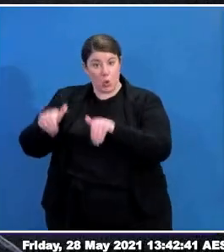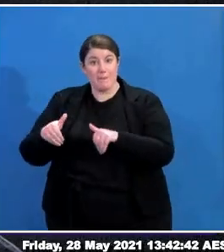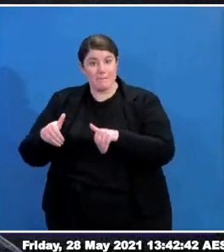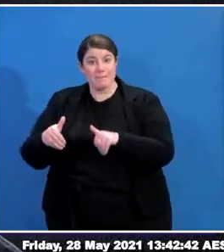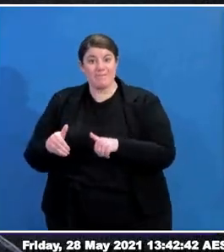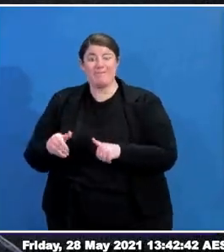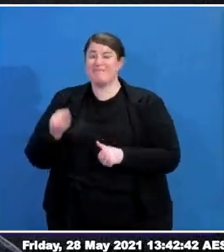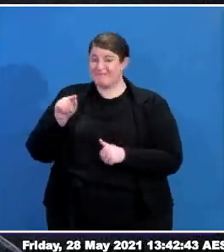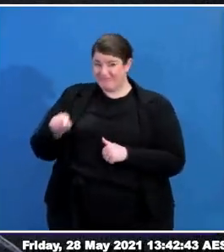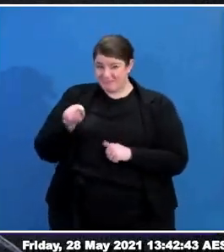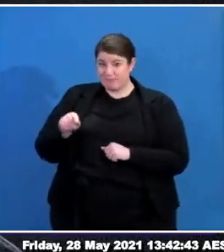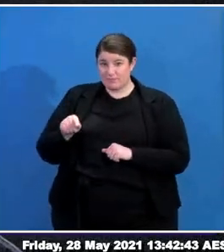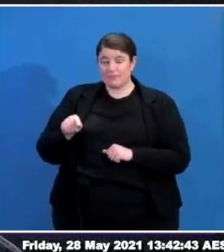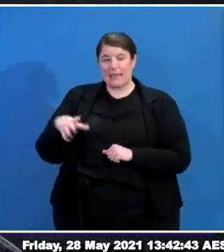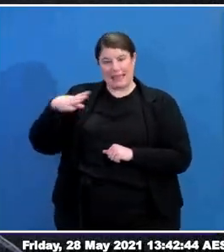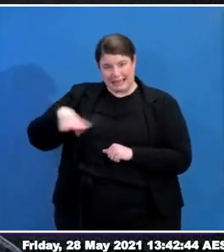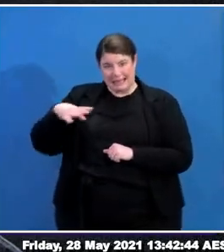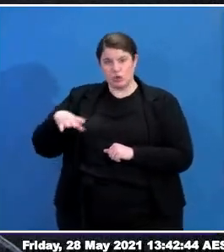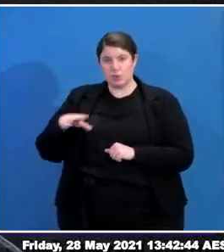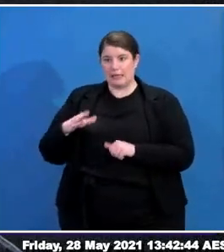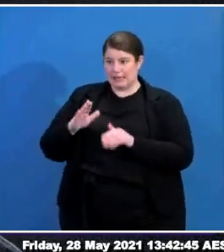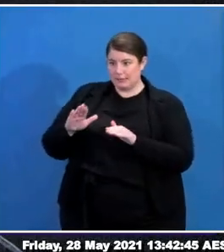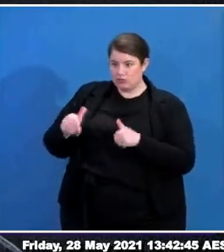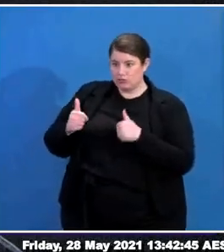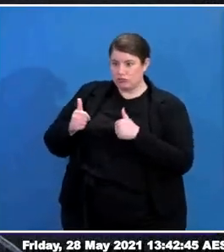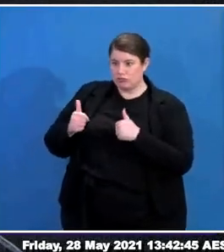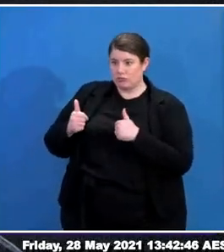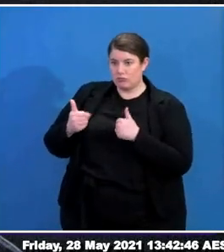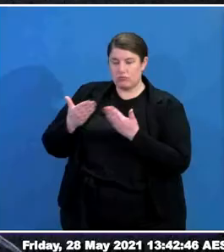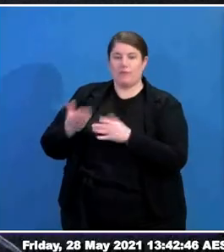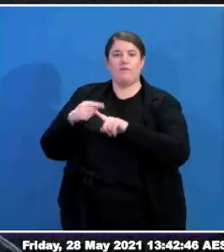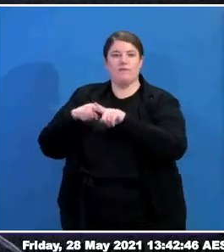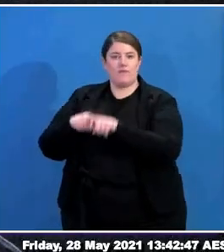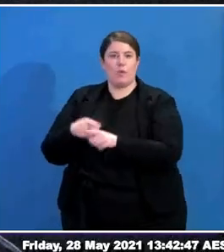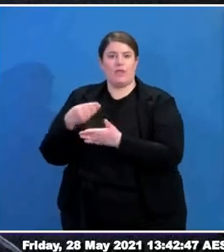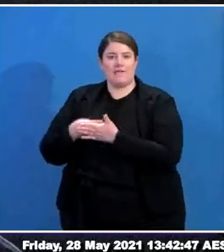So they will need to be provided as per funded in the plan, and that is